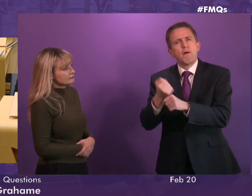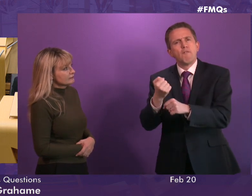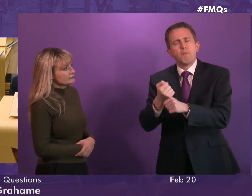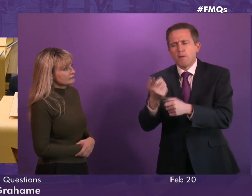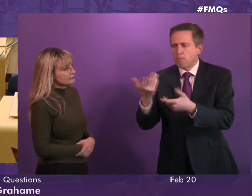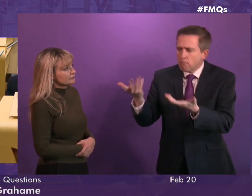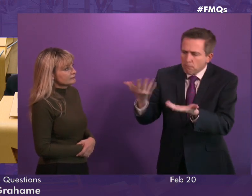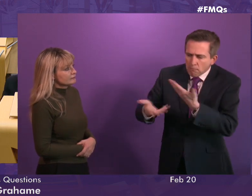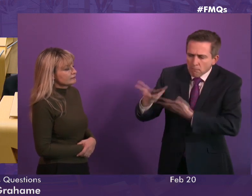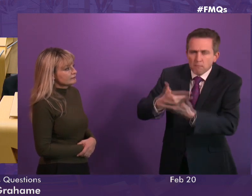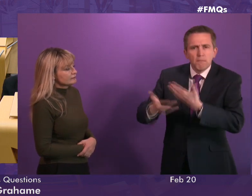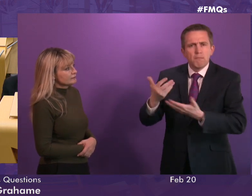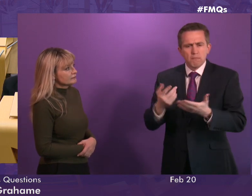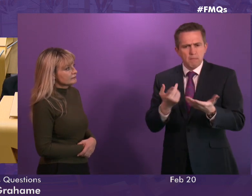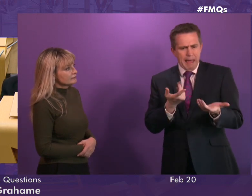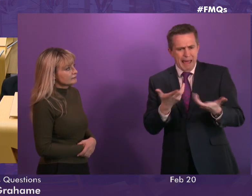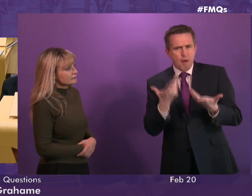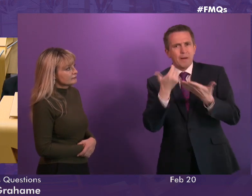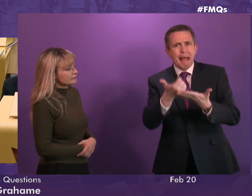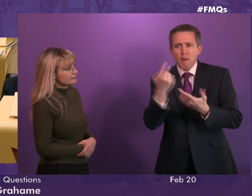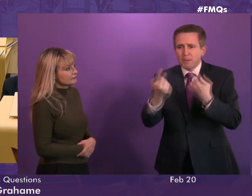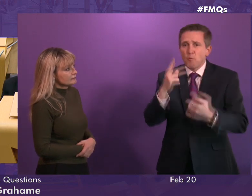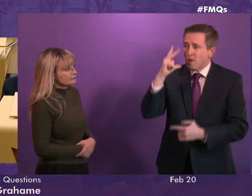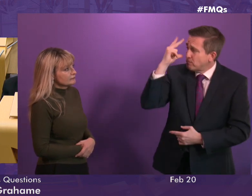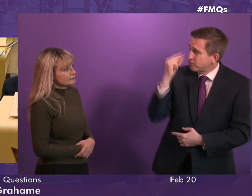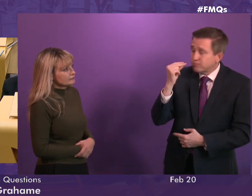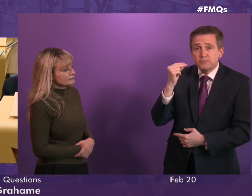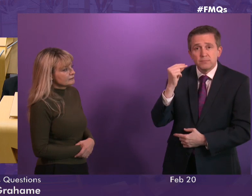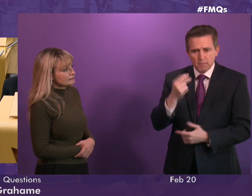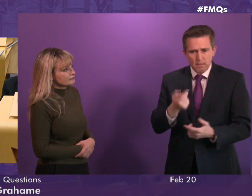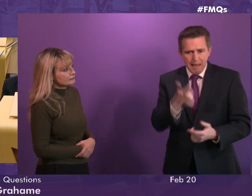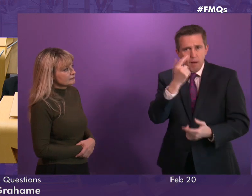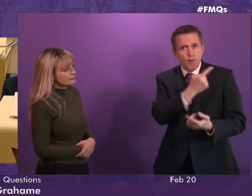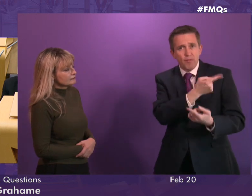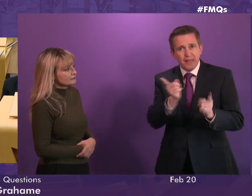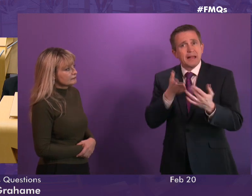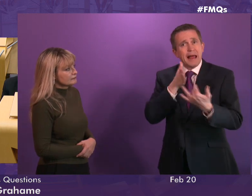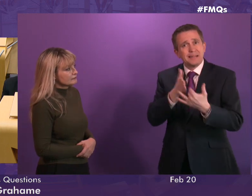that people with visual impairment can have in accessing medical services because a digital